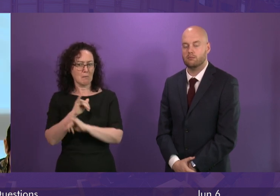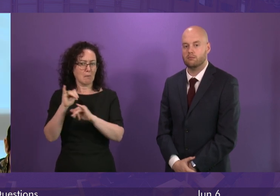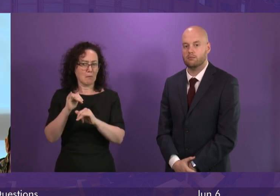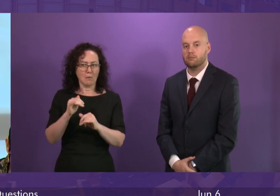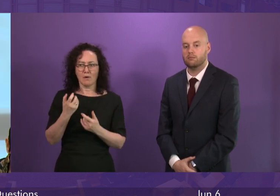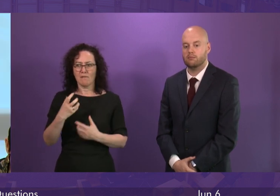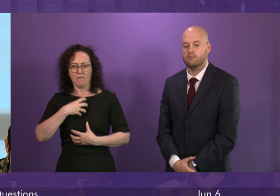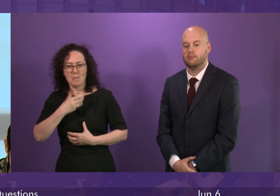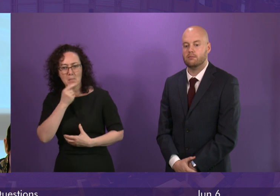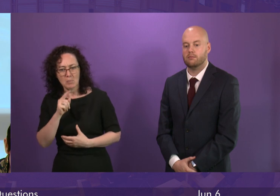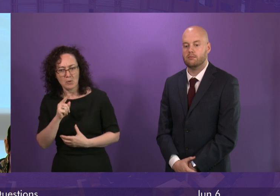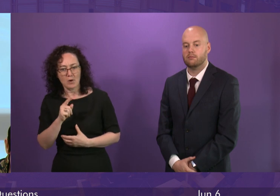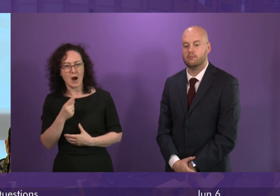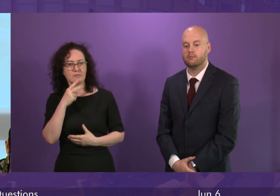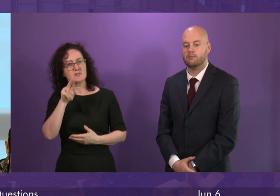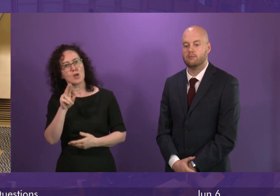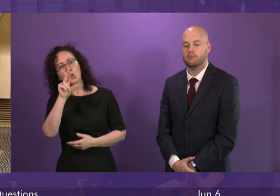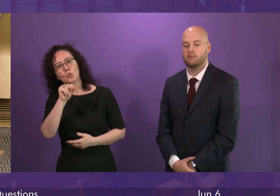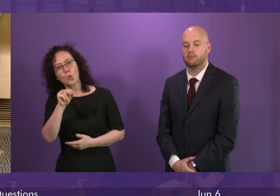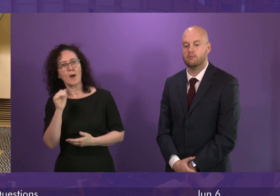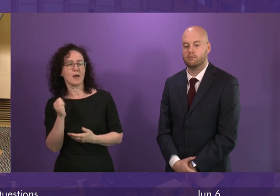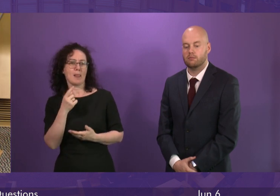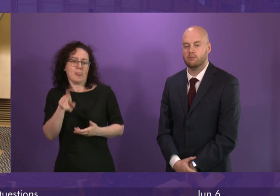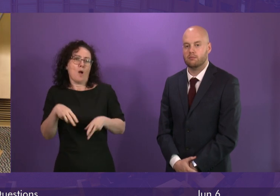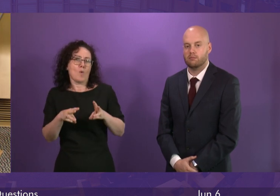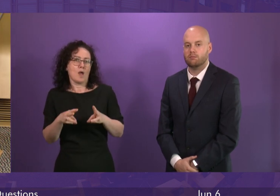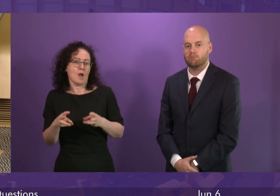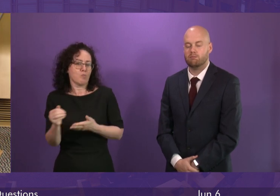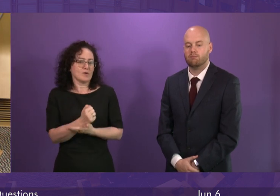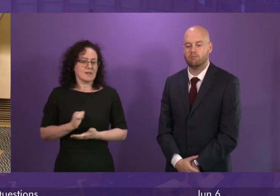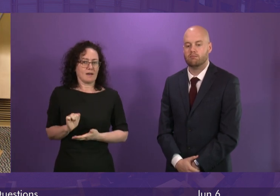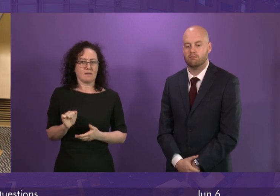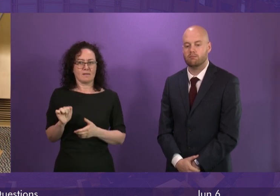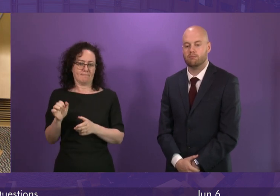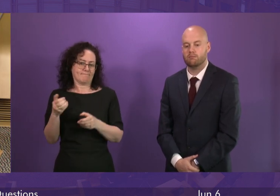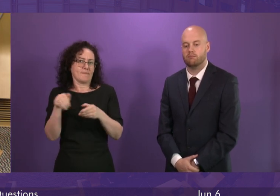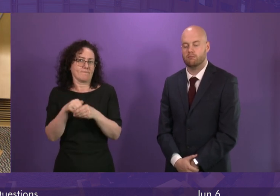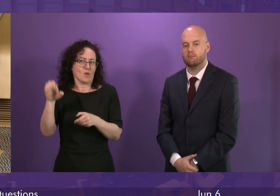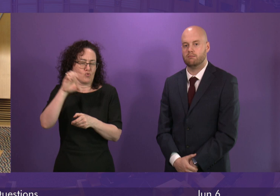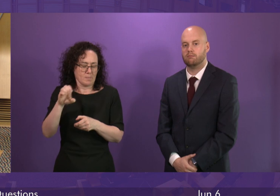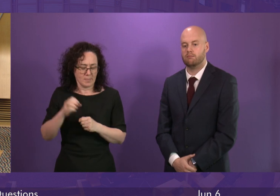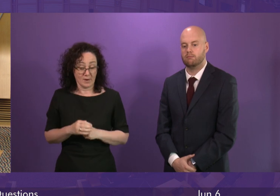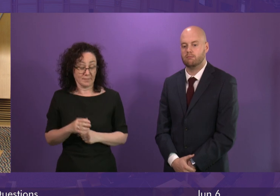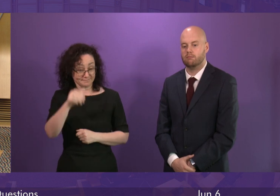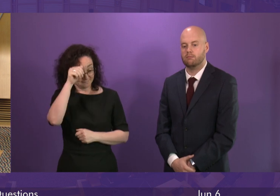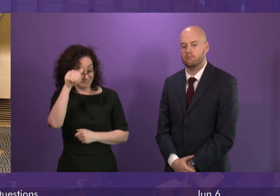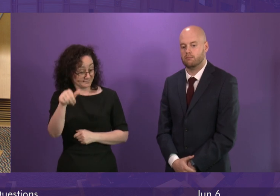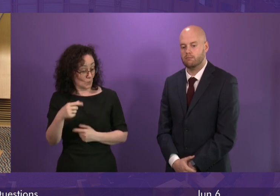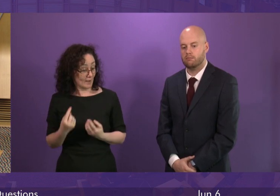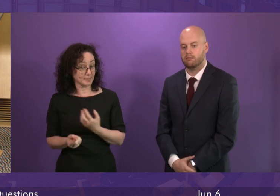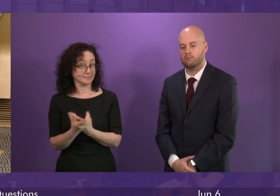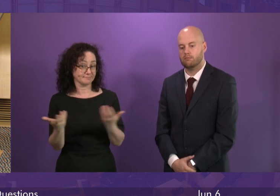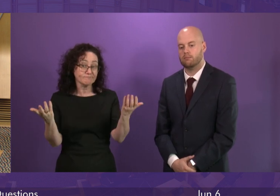protect our European Union membership—we know how well that went. Members of the public